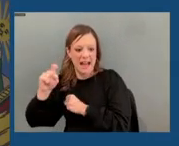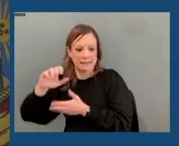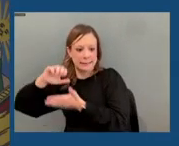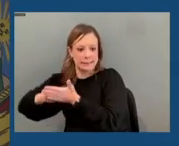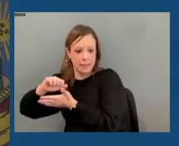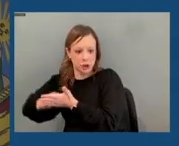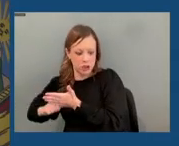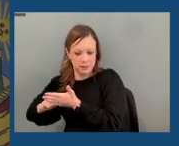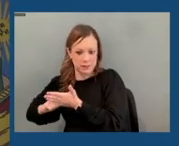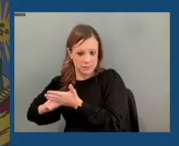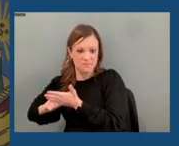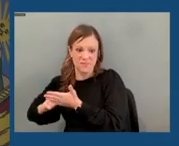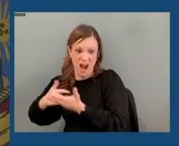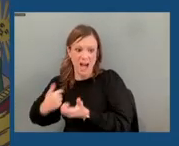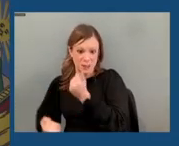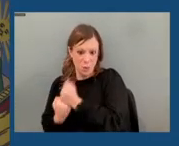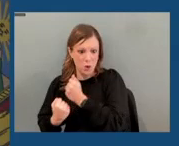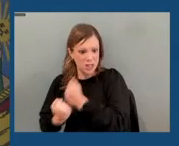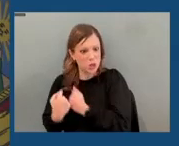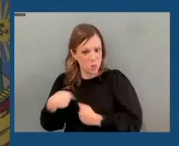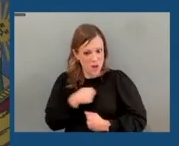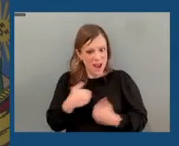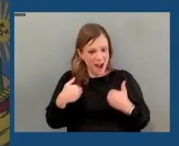you know, we have, we have high ta we have high property taxes in our state.